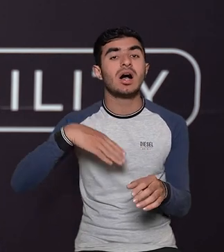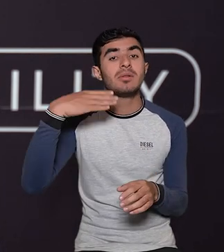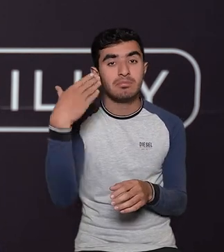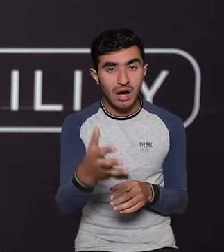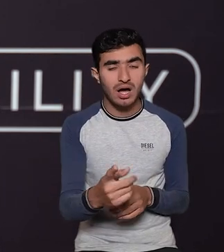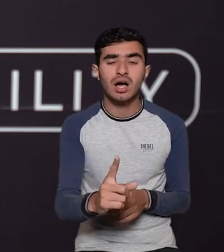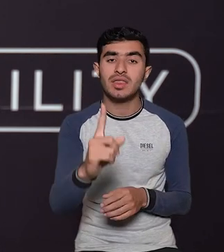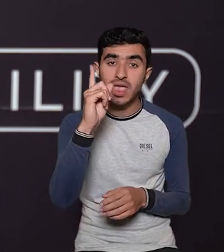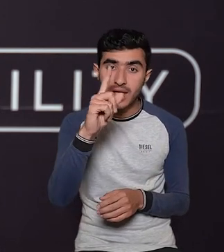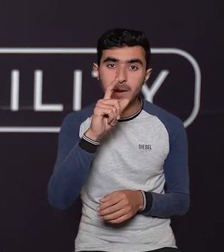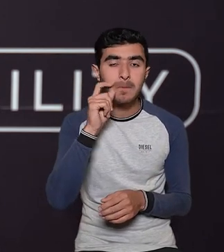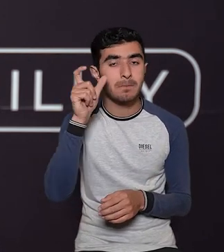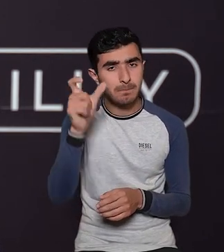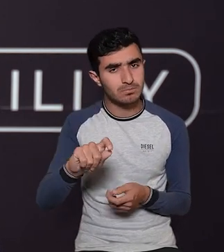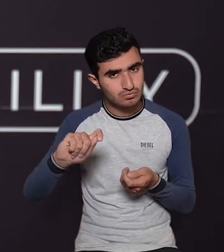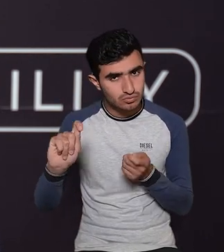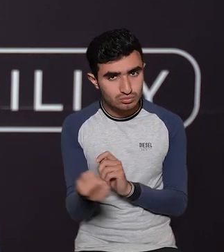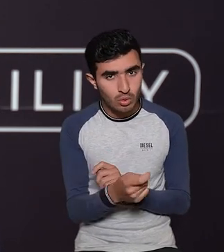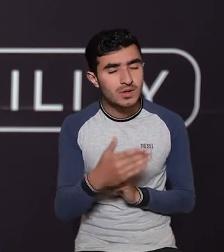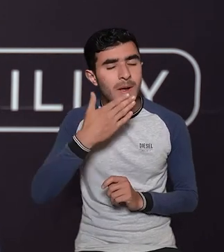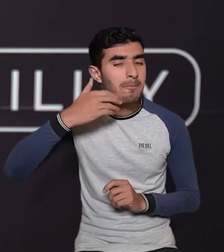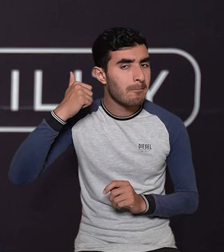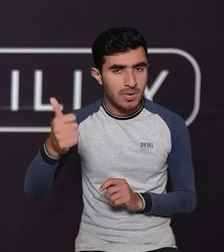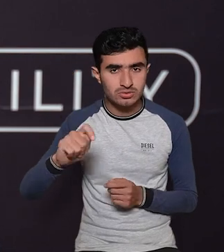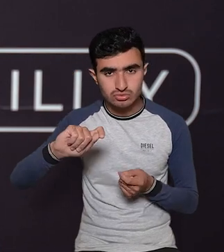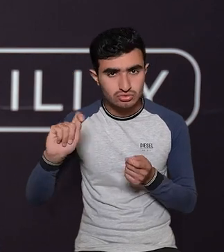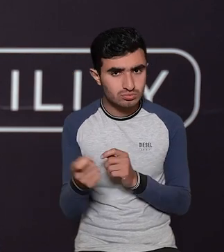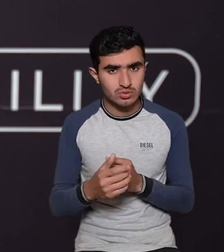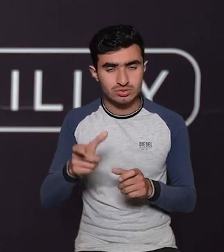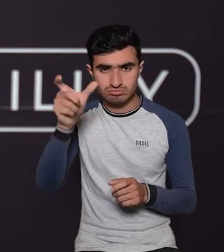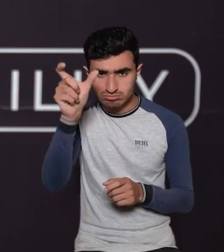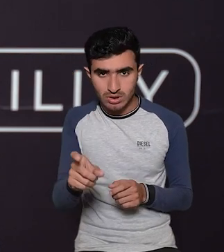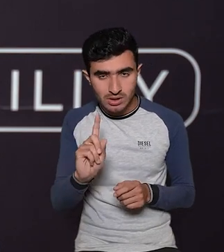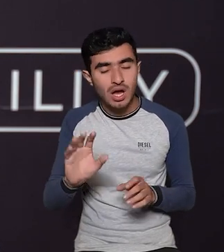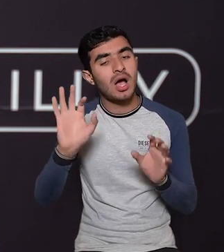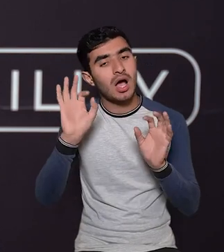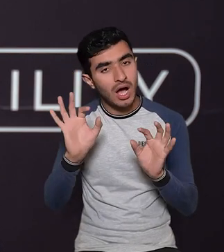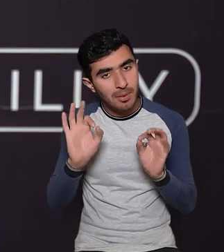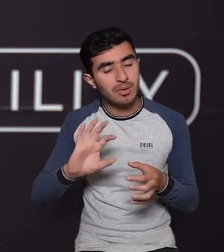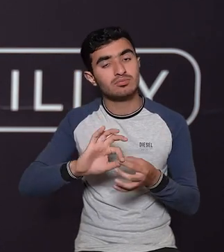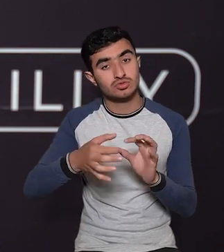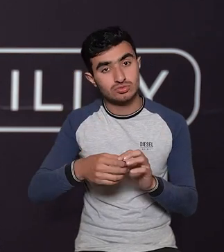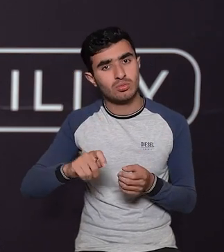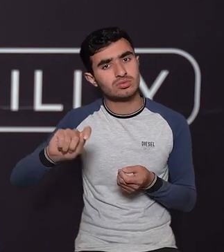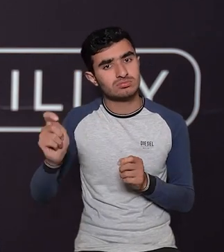has been the best sportsman of the year. Alhamdulillah, by Allah's Grace, I received this medal for being the best sportsman with the highest points for this full college sports blazzer.